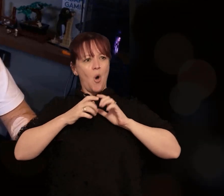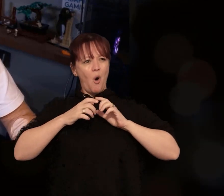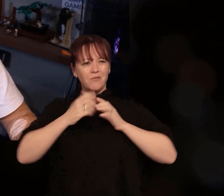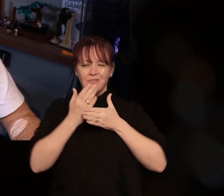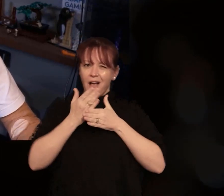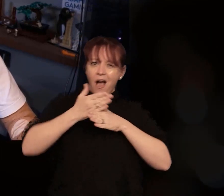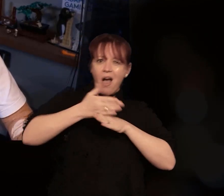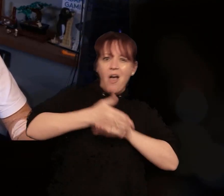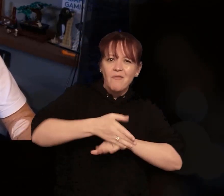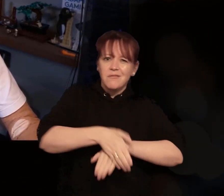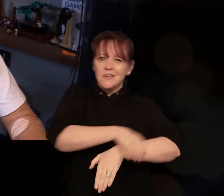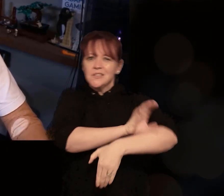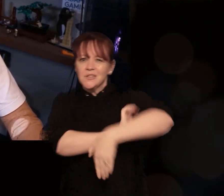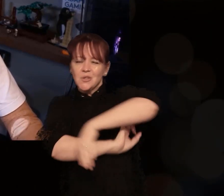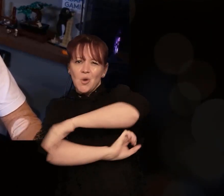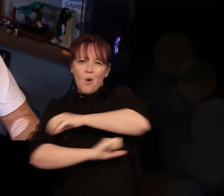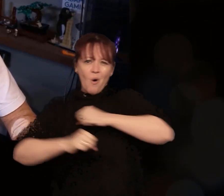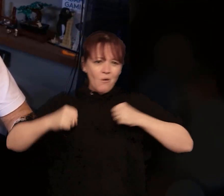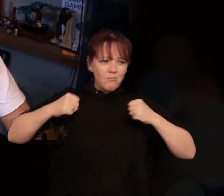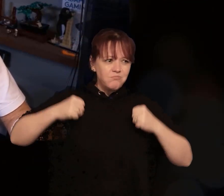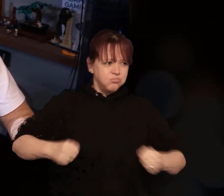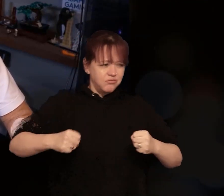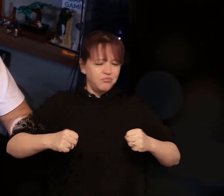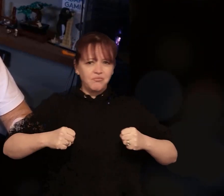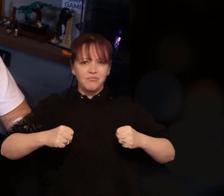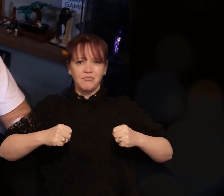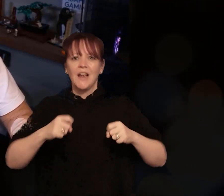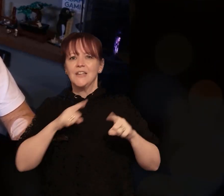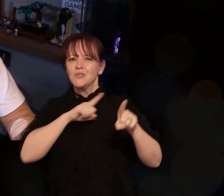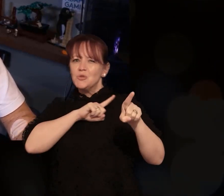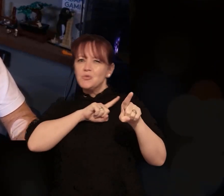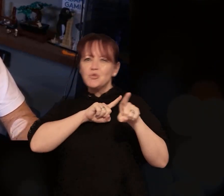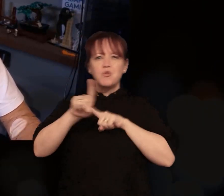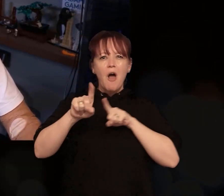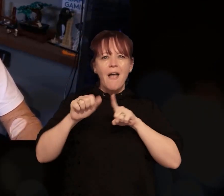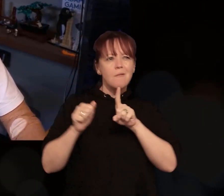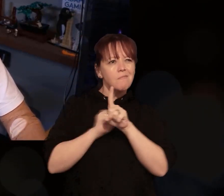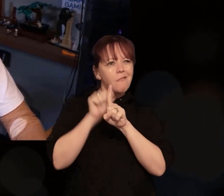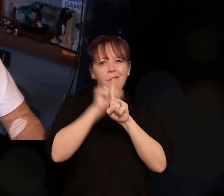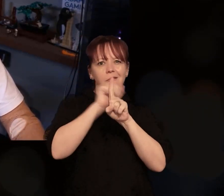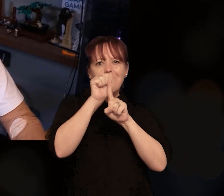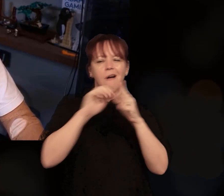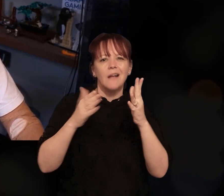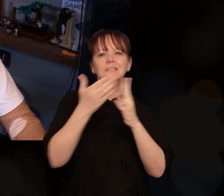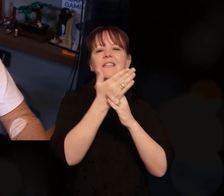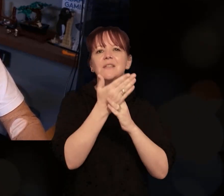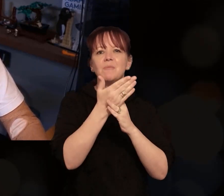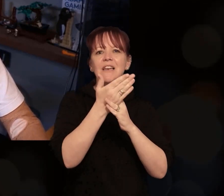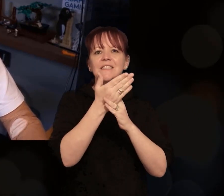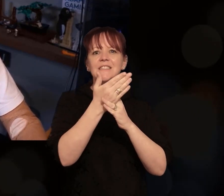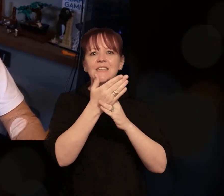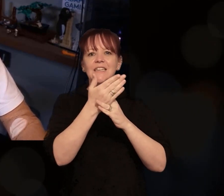the expansion to five finalists is a great way to be able to celebrate more of those efforts.